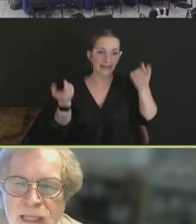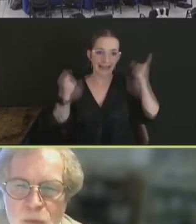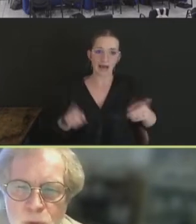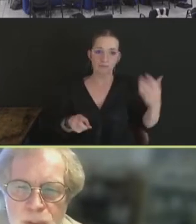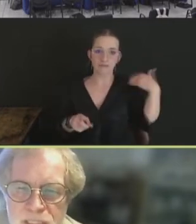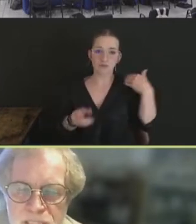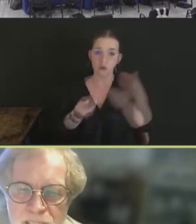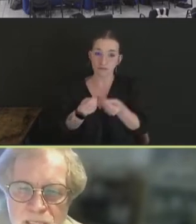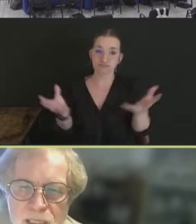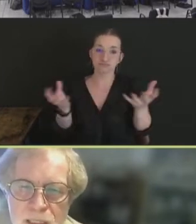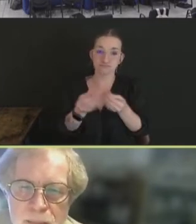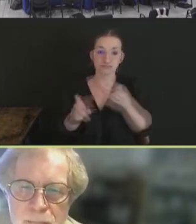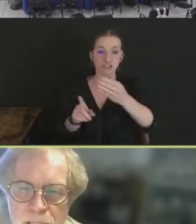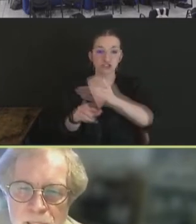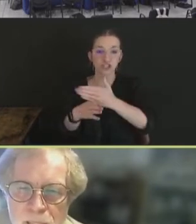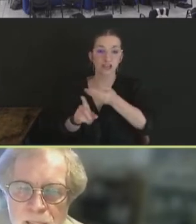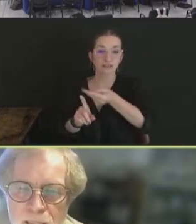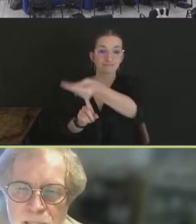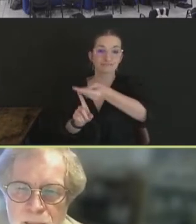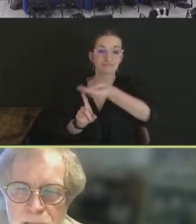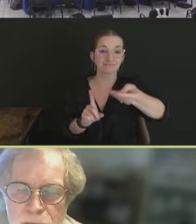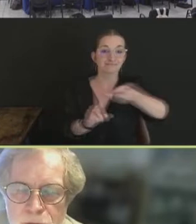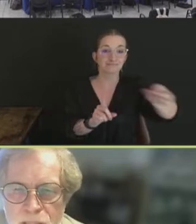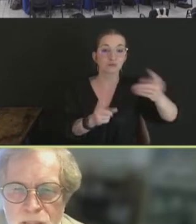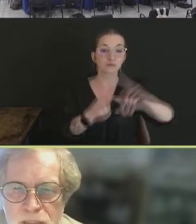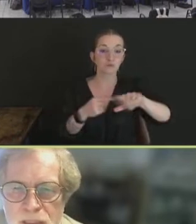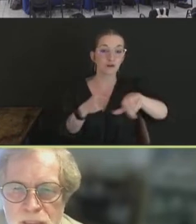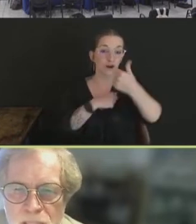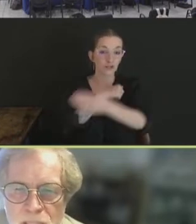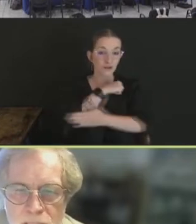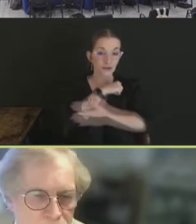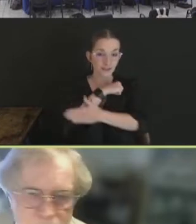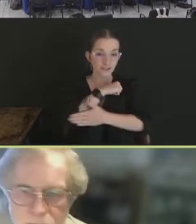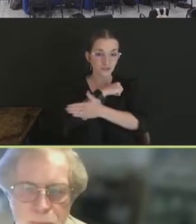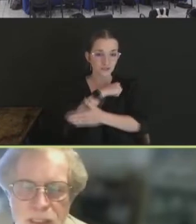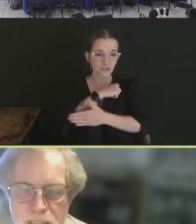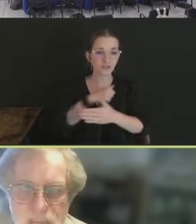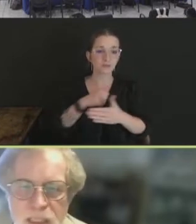And there were distant introductions in several places.